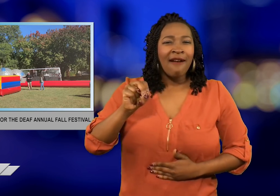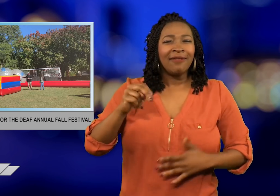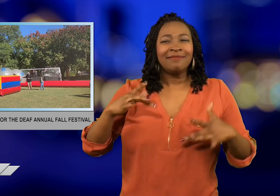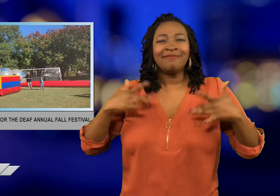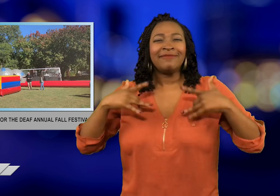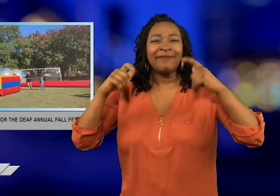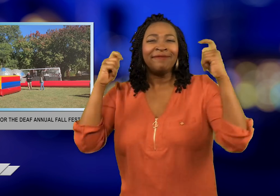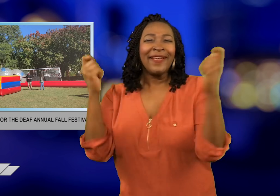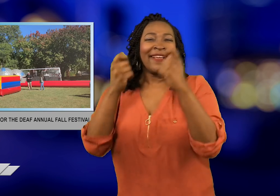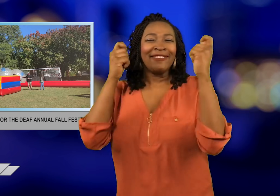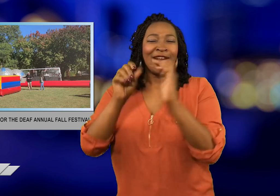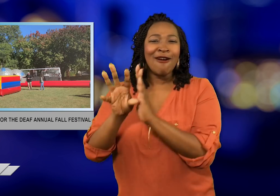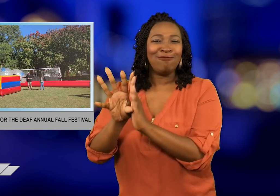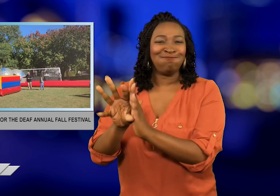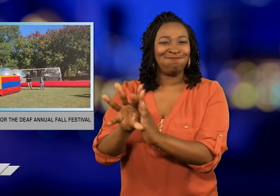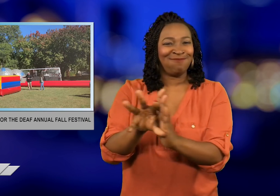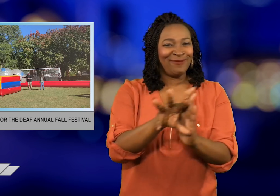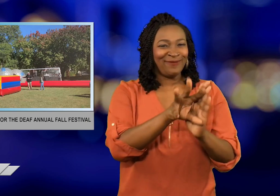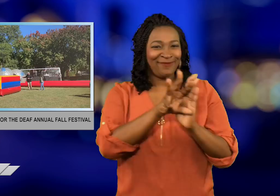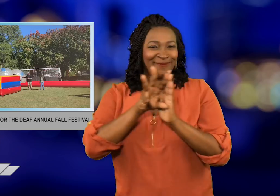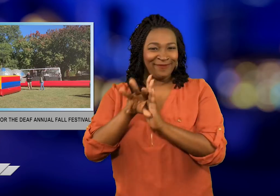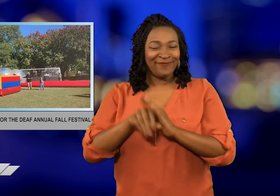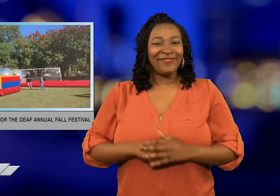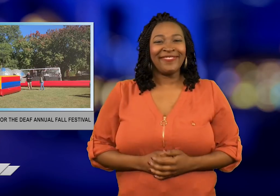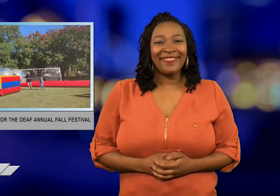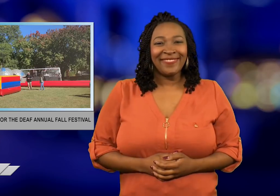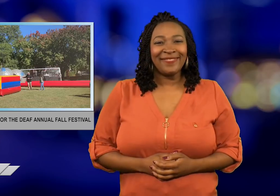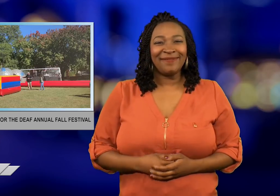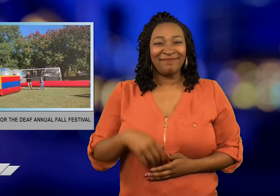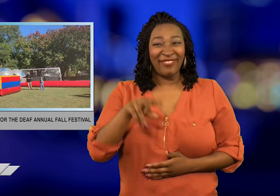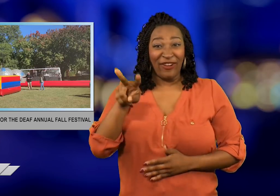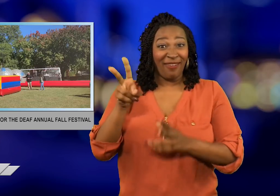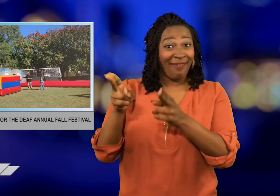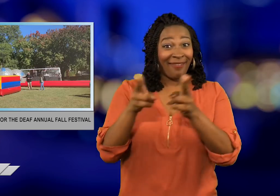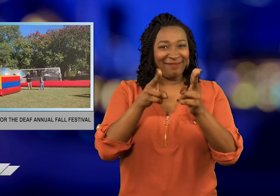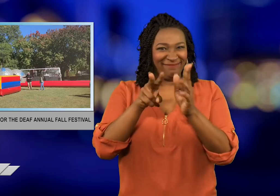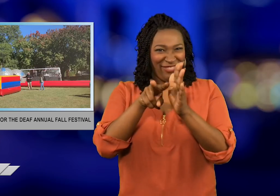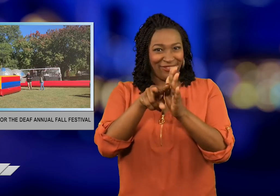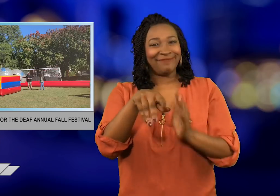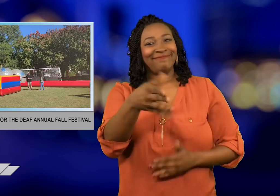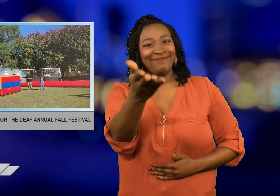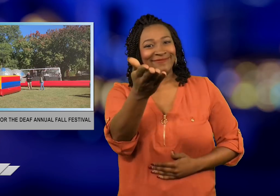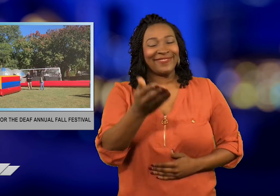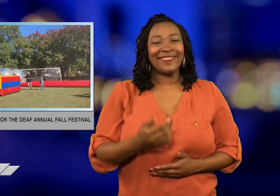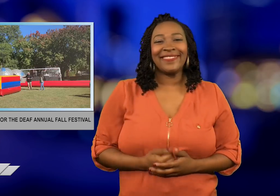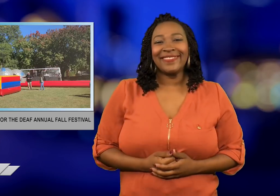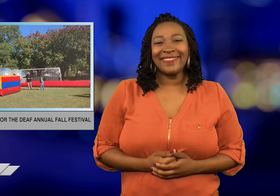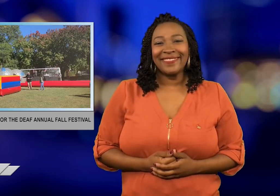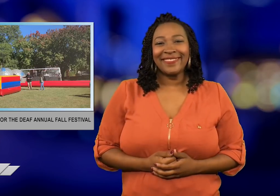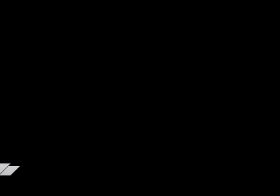festivities. Take a look.